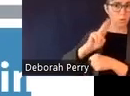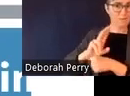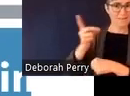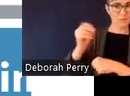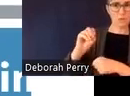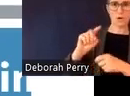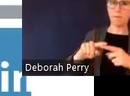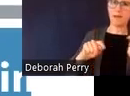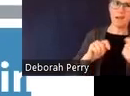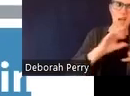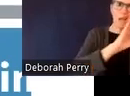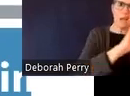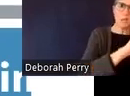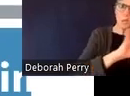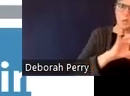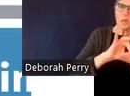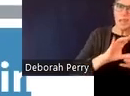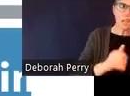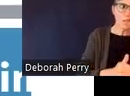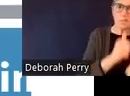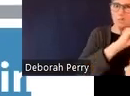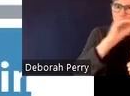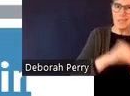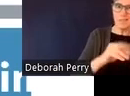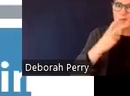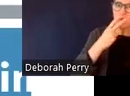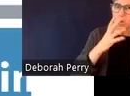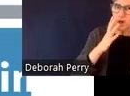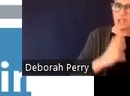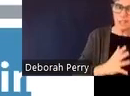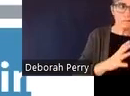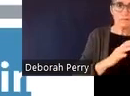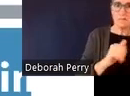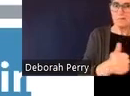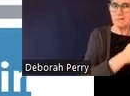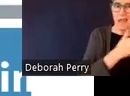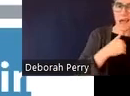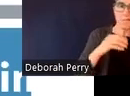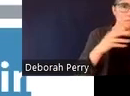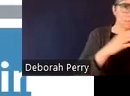in this country - people with smoke who have a psychiatric or substance use disorder. So when